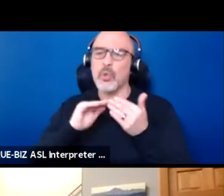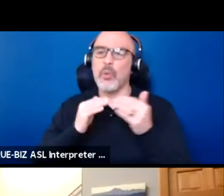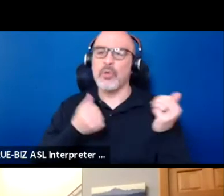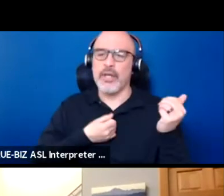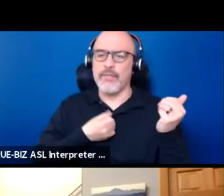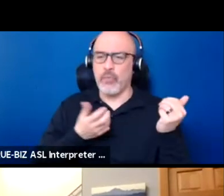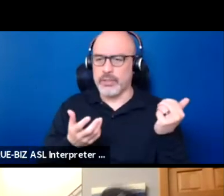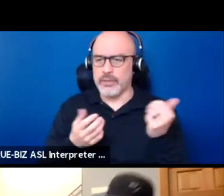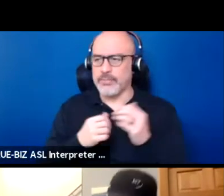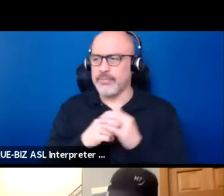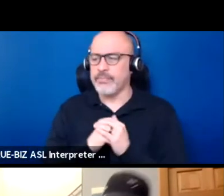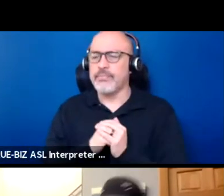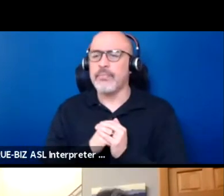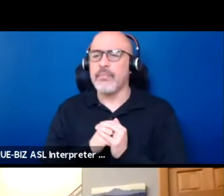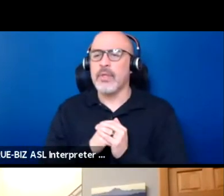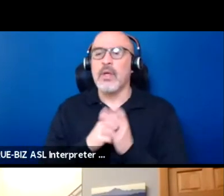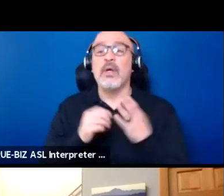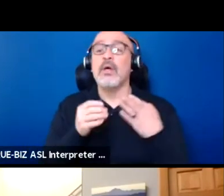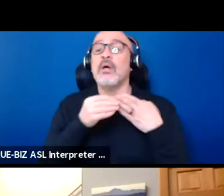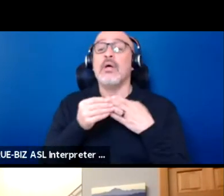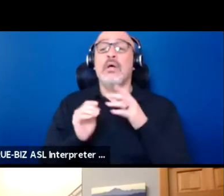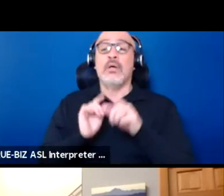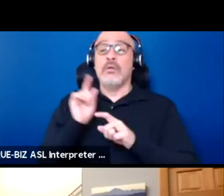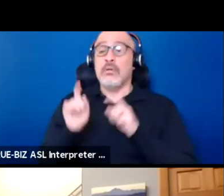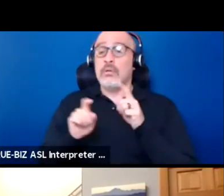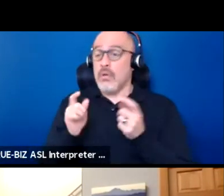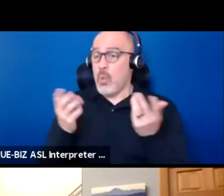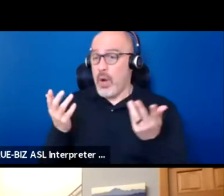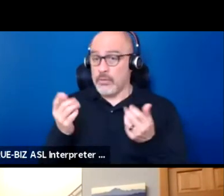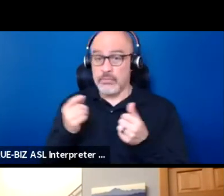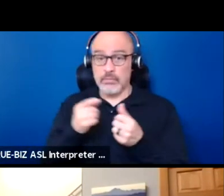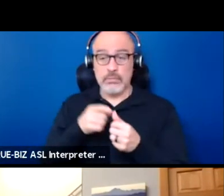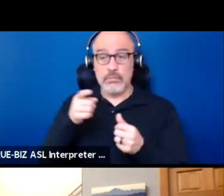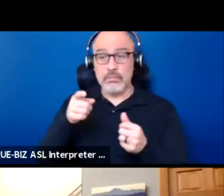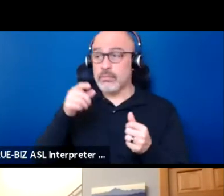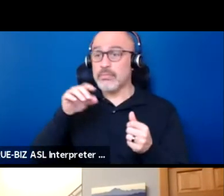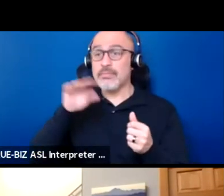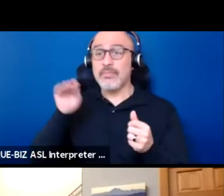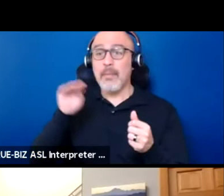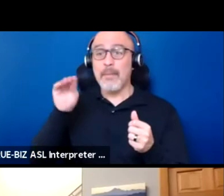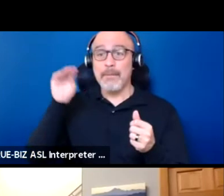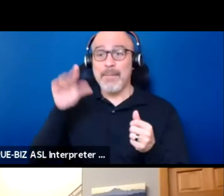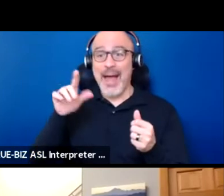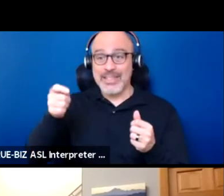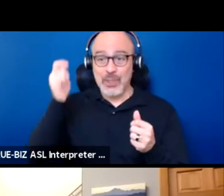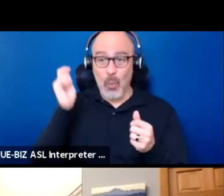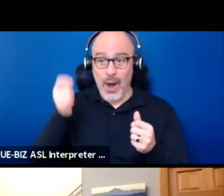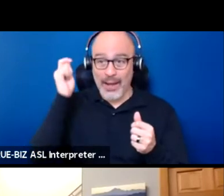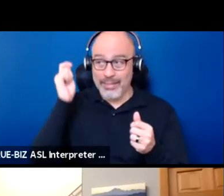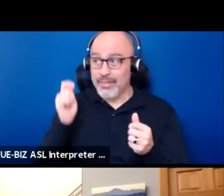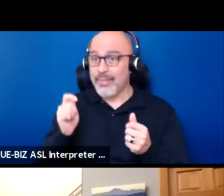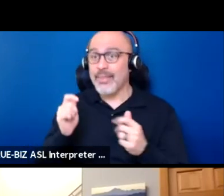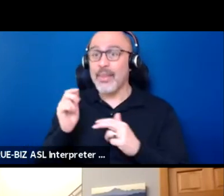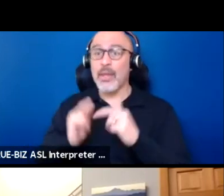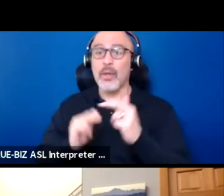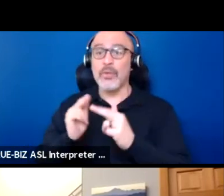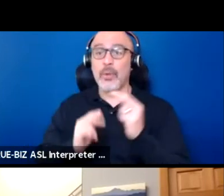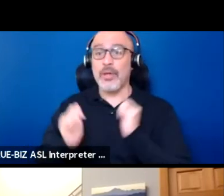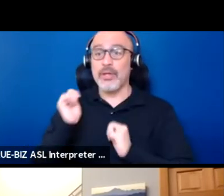So the leading questions for this discussion are, if you could wave a magic wand and build a new theater landscape, what would you create?